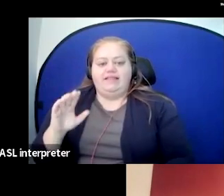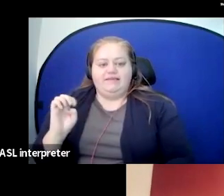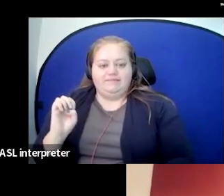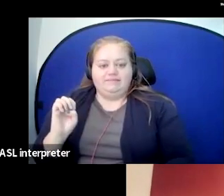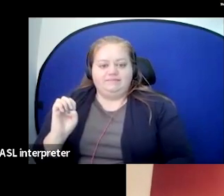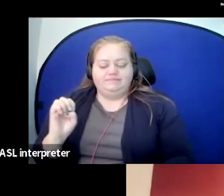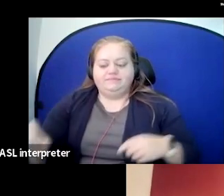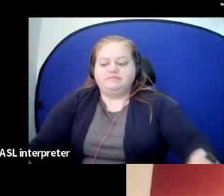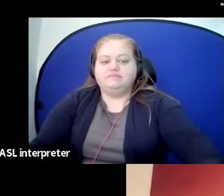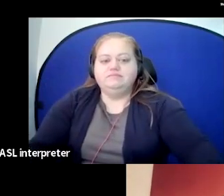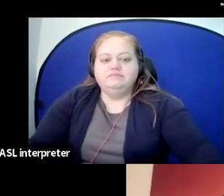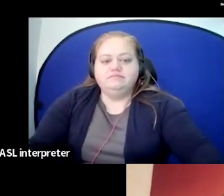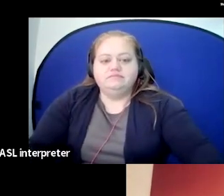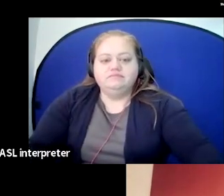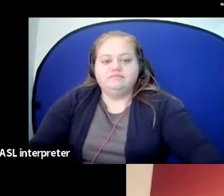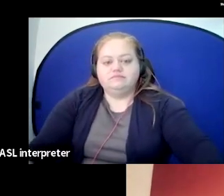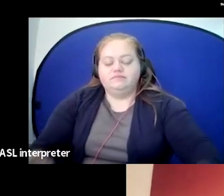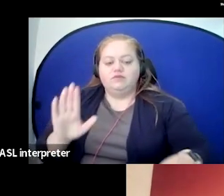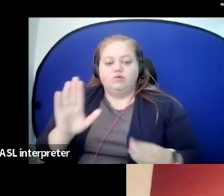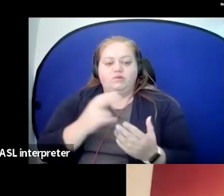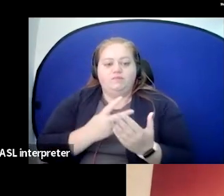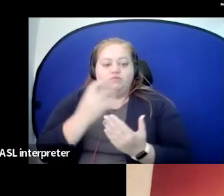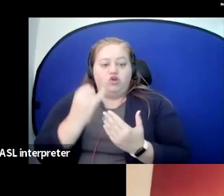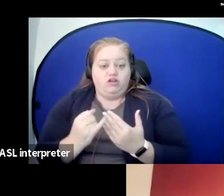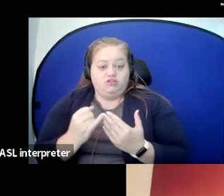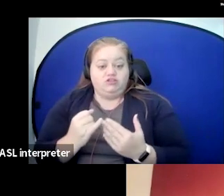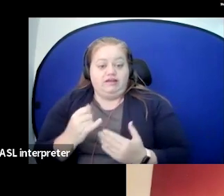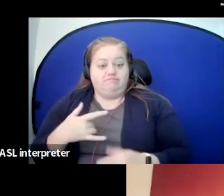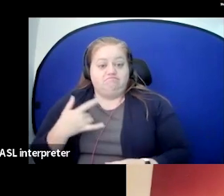This question is, "Your project is really useful.